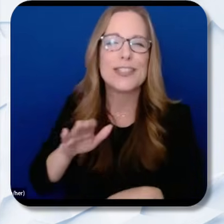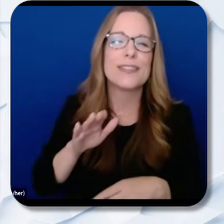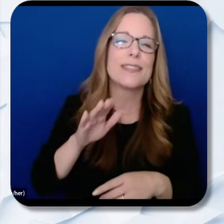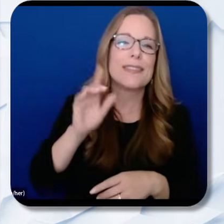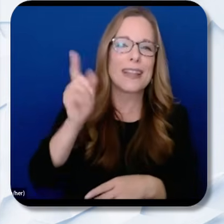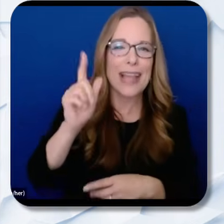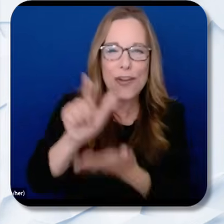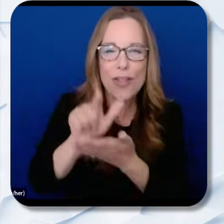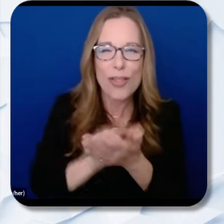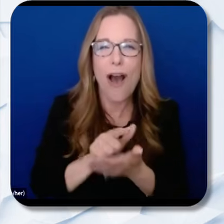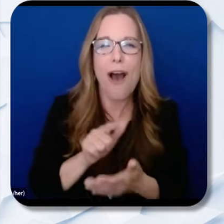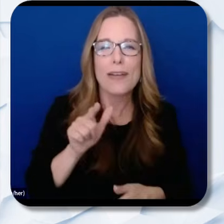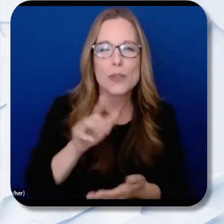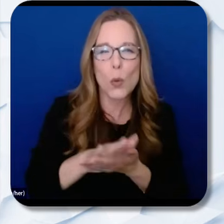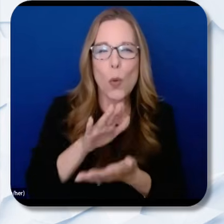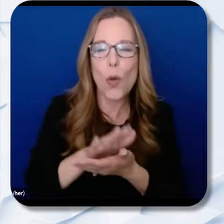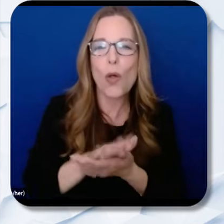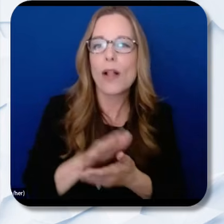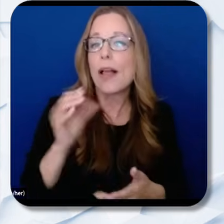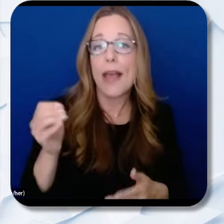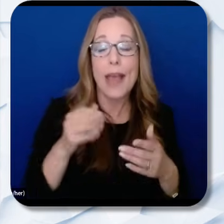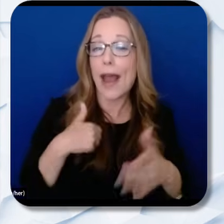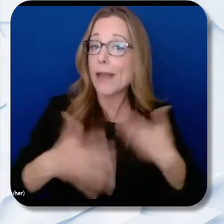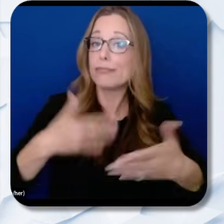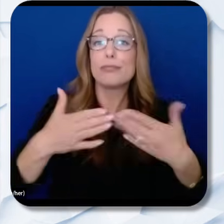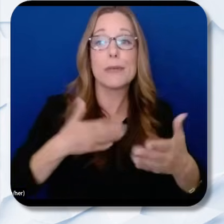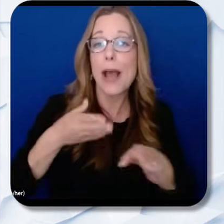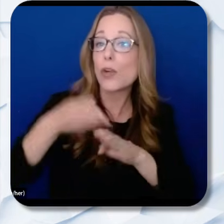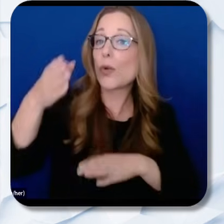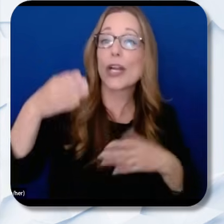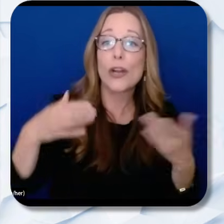because I get to advocate for children and young people facing poverty, abuse, and neglect.